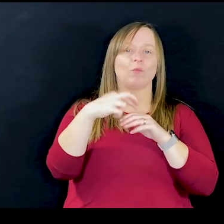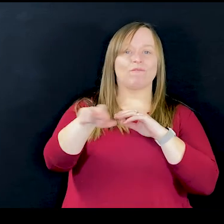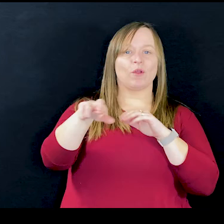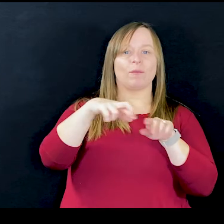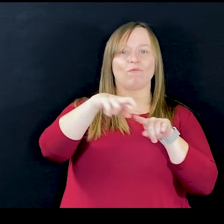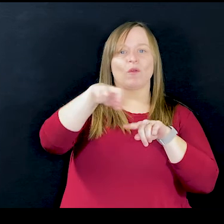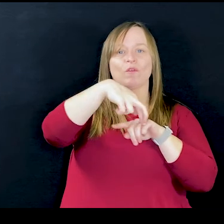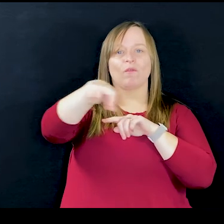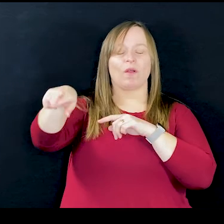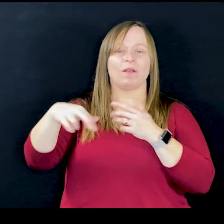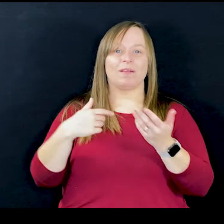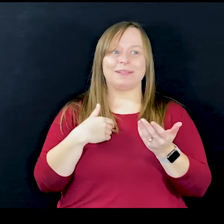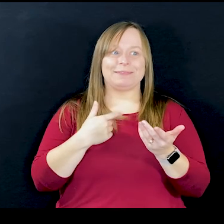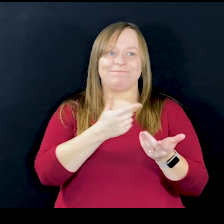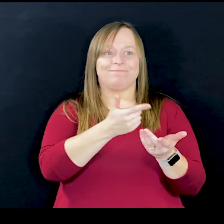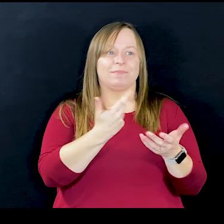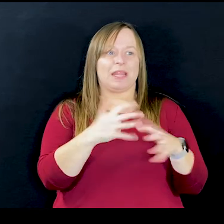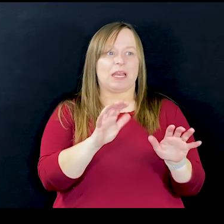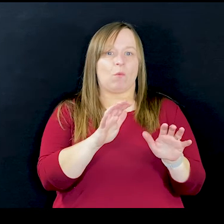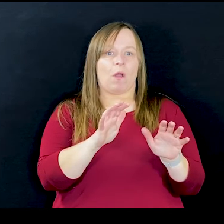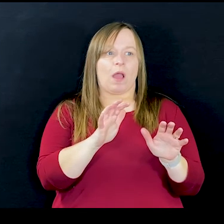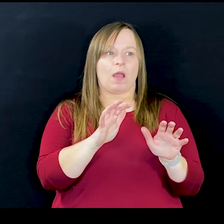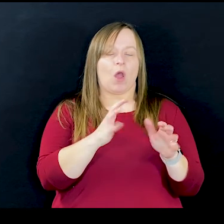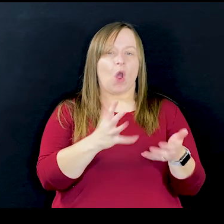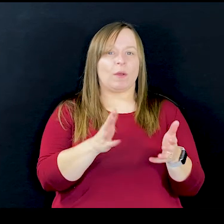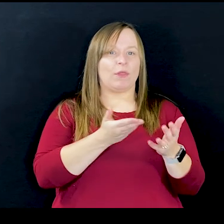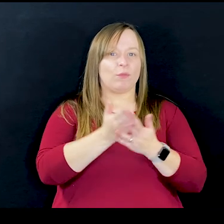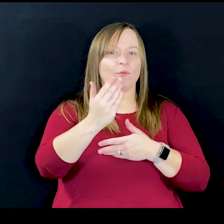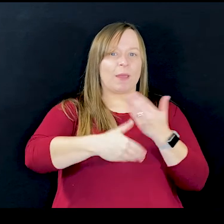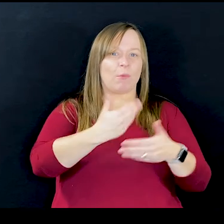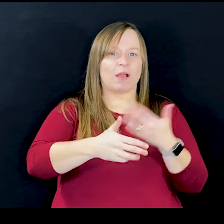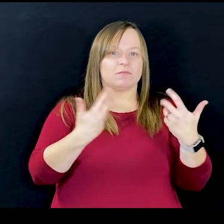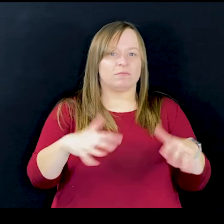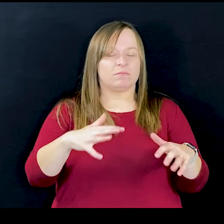And a lot of times, I got the sense that people had already been through that process.